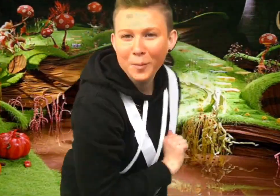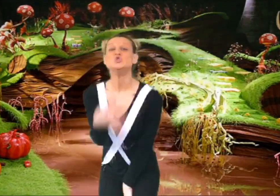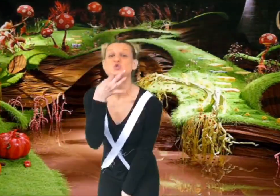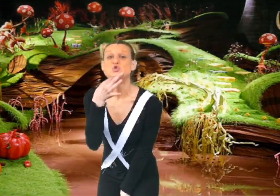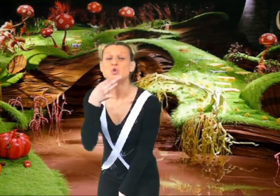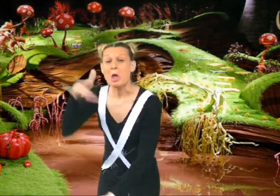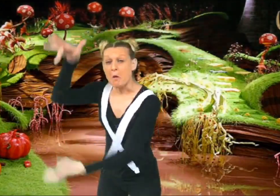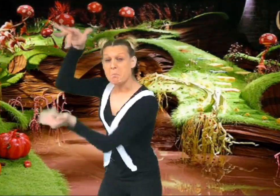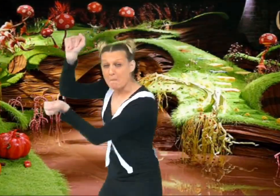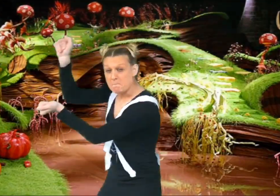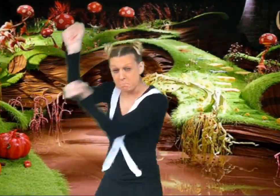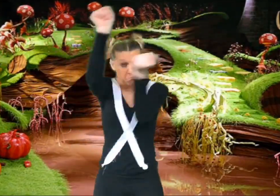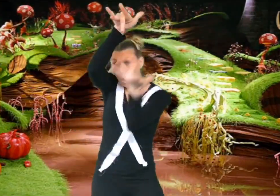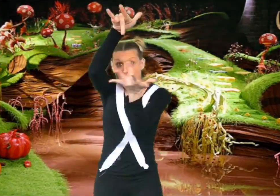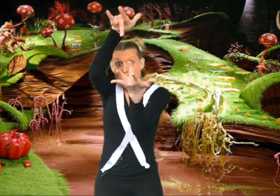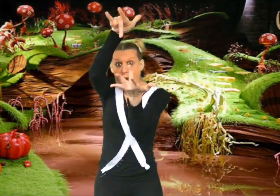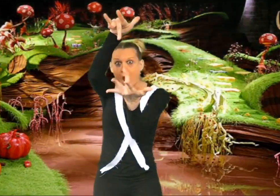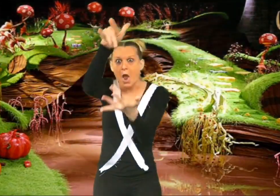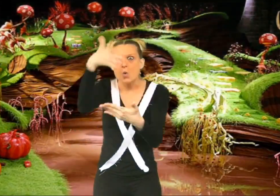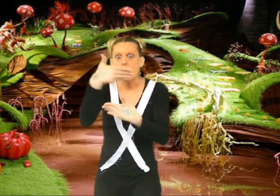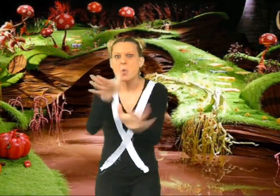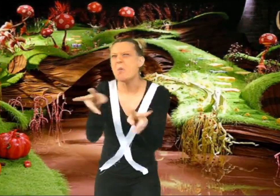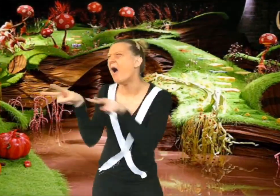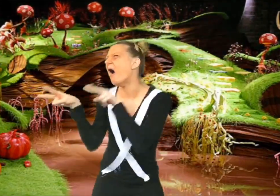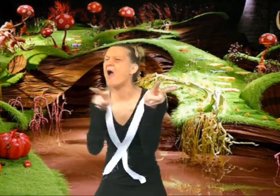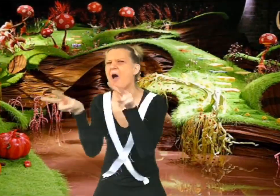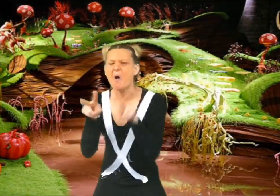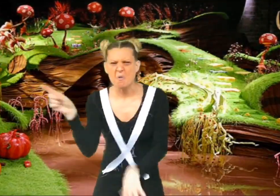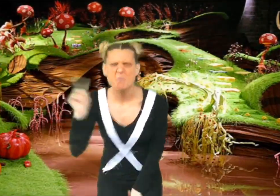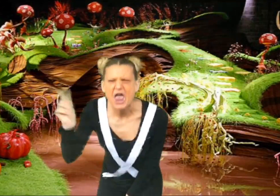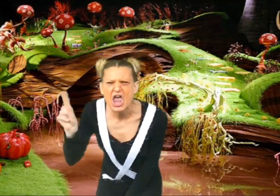And very soon, he’s going to see Inside the room to which he’s gone